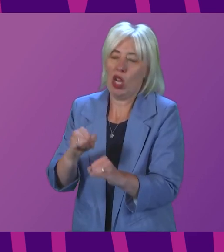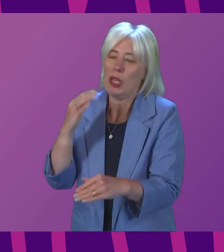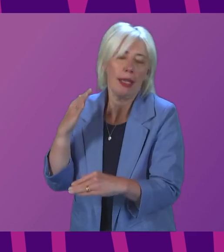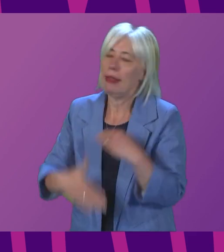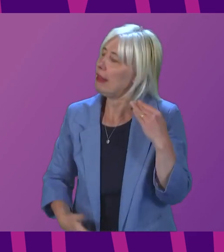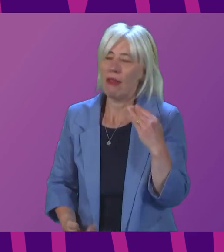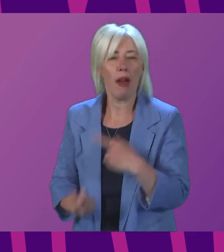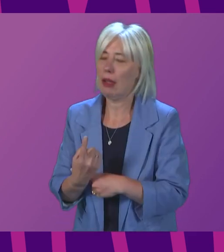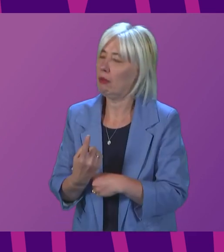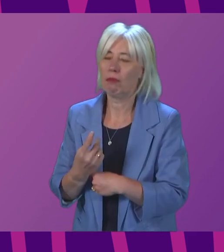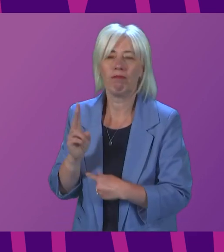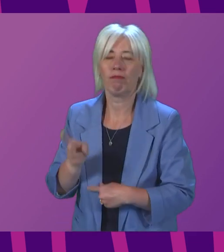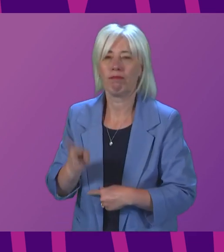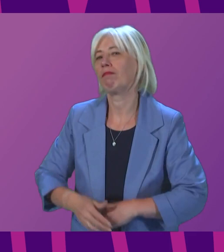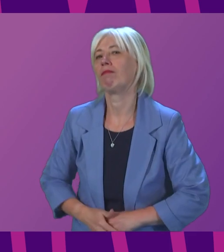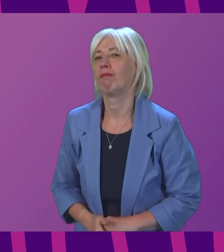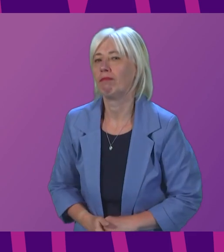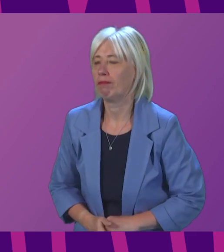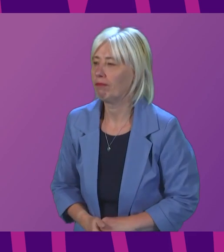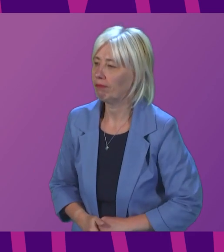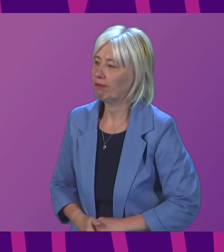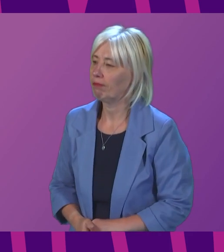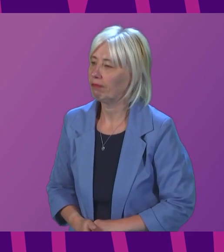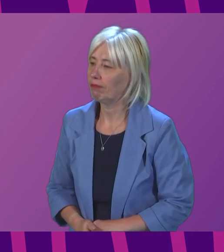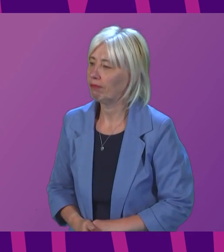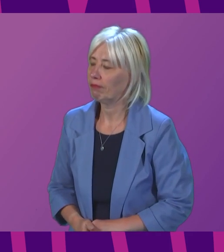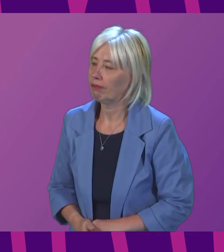occurs again.